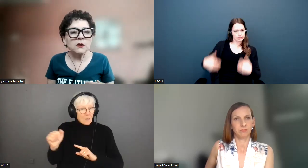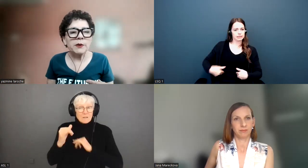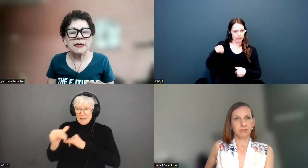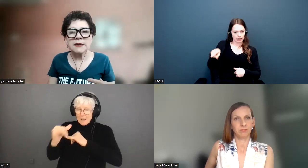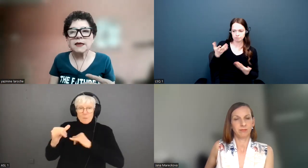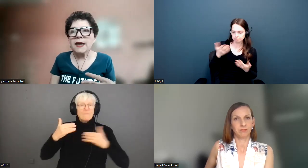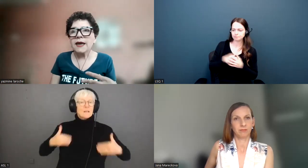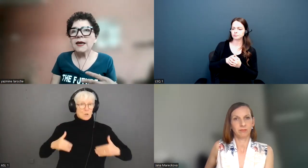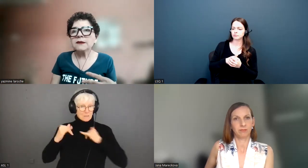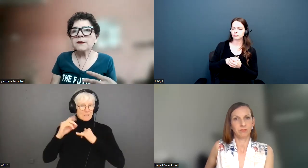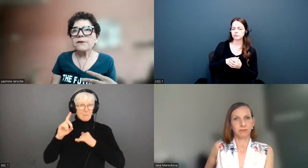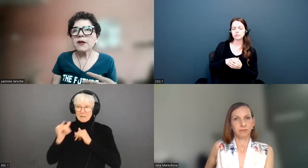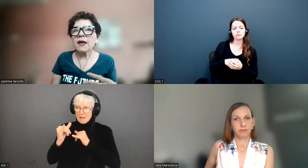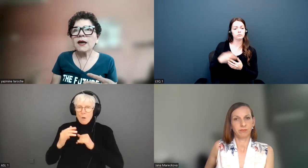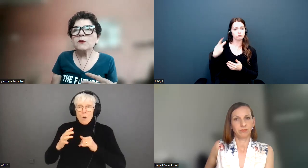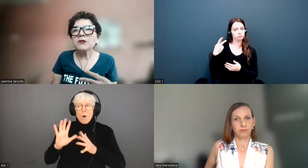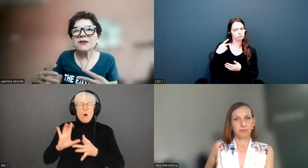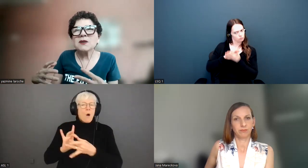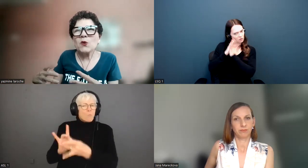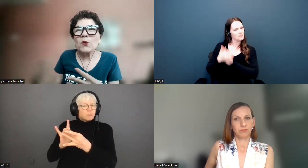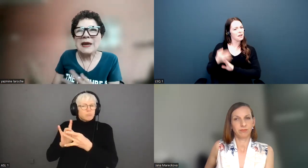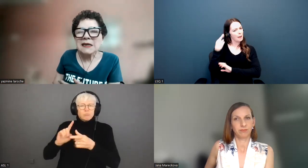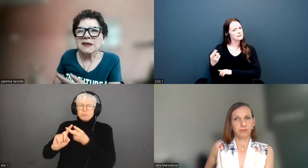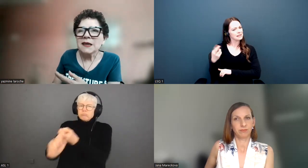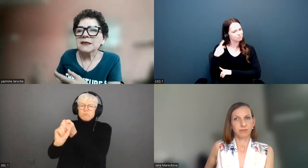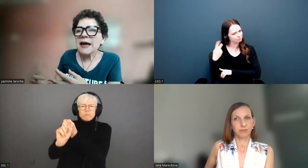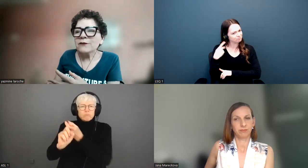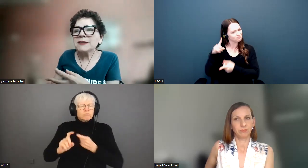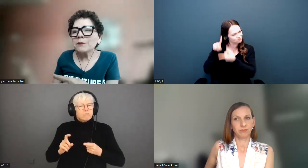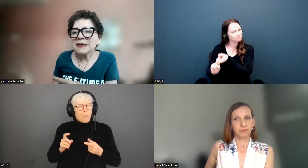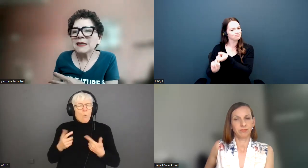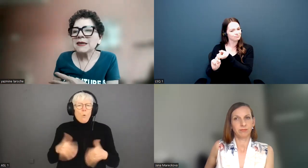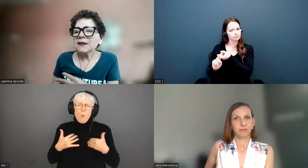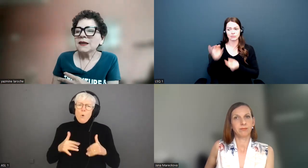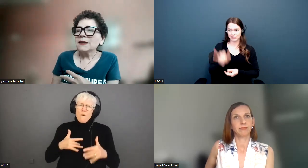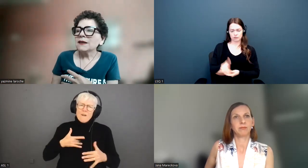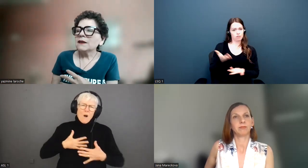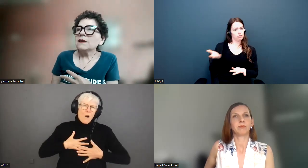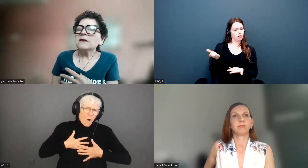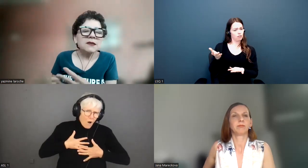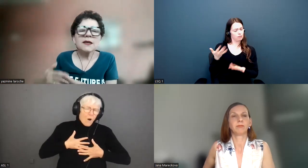good buddies and and it was just so great to have somebody that you just didn't have